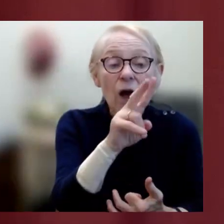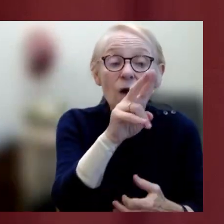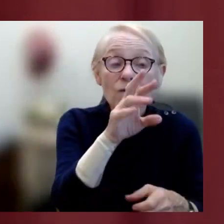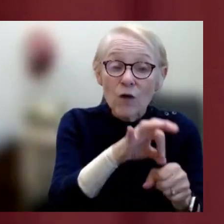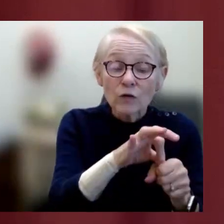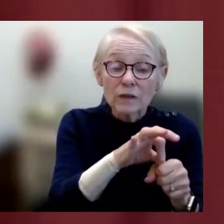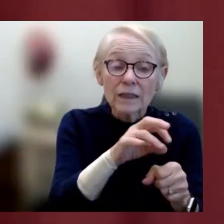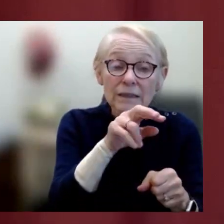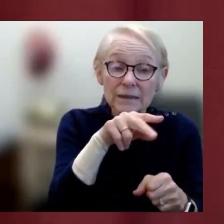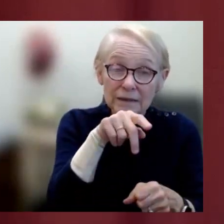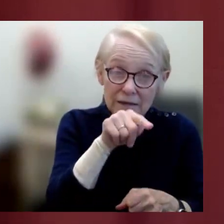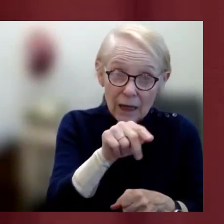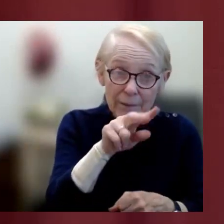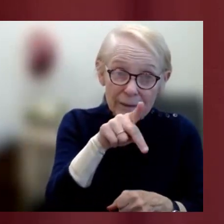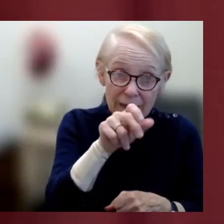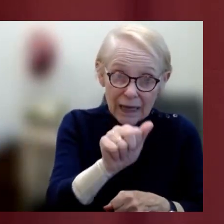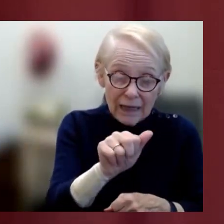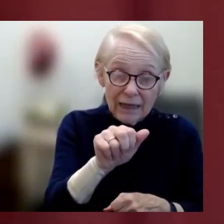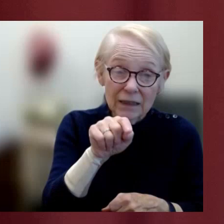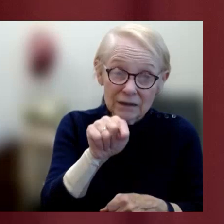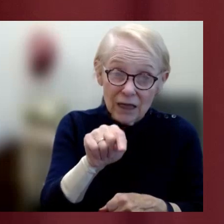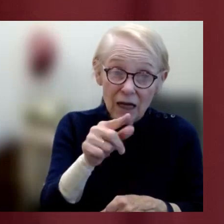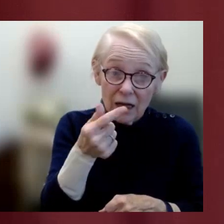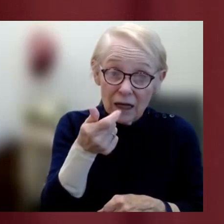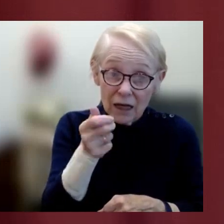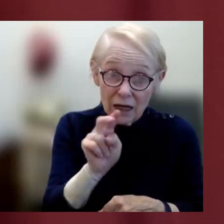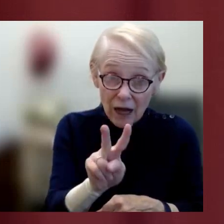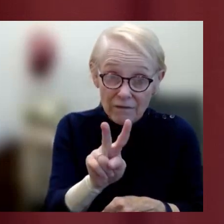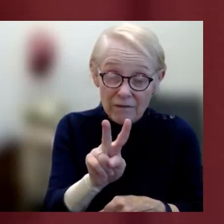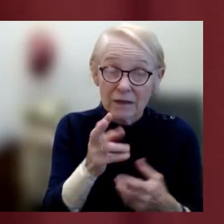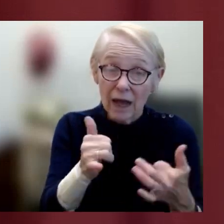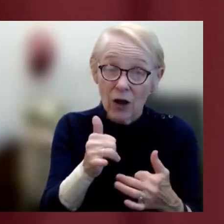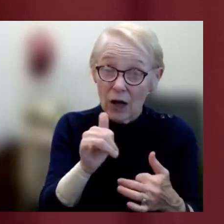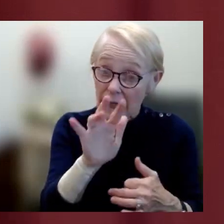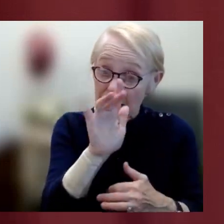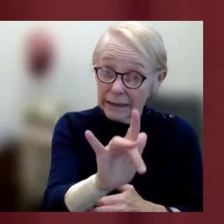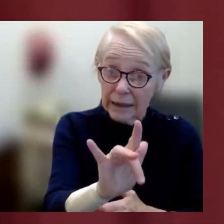great um uh map on there where you can click on your county but you can click on Berks County